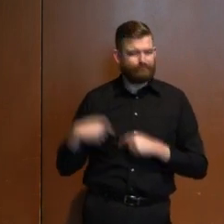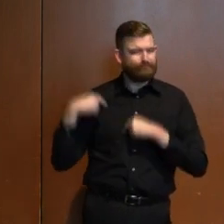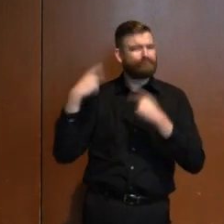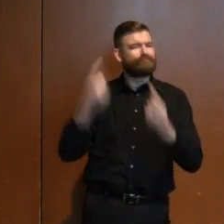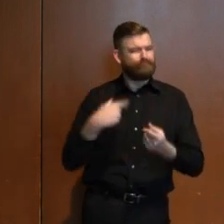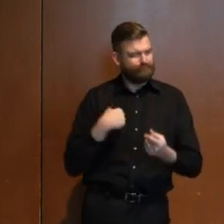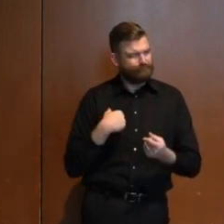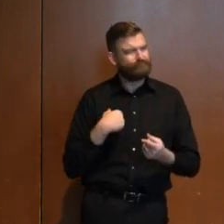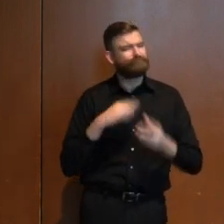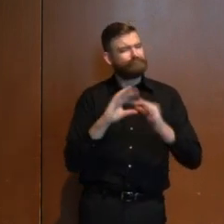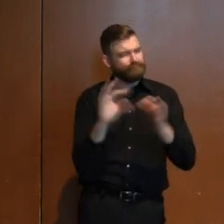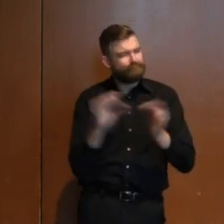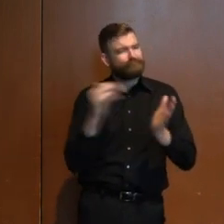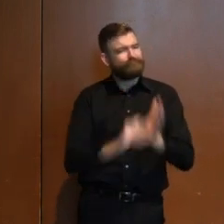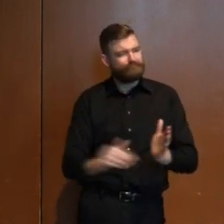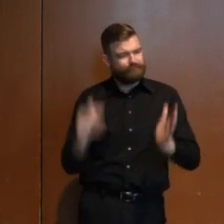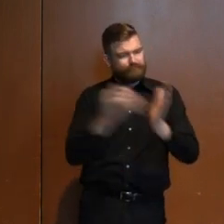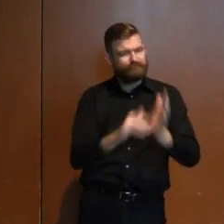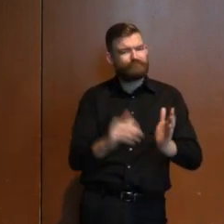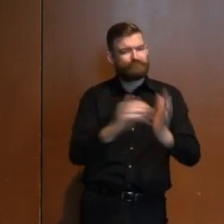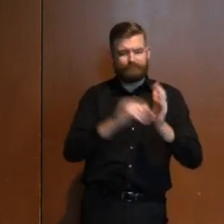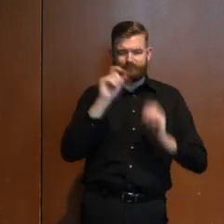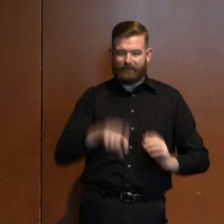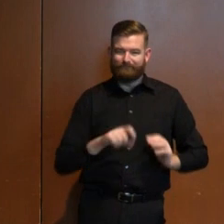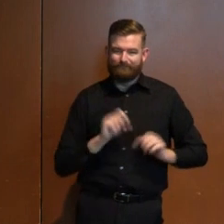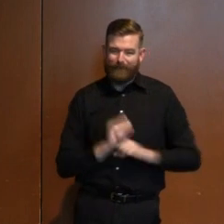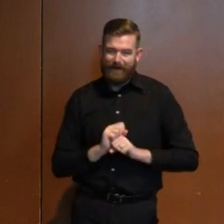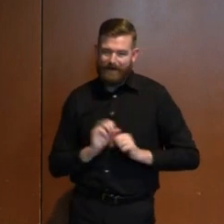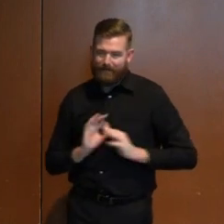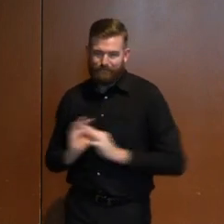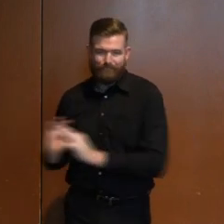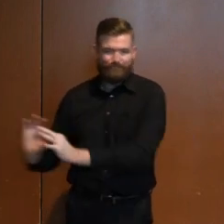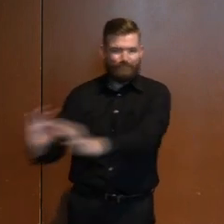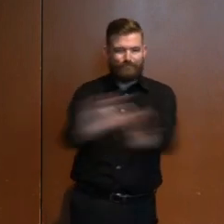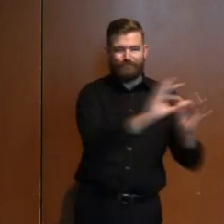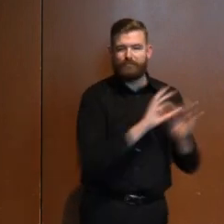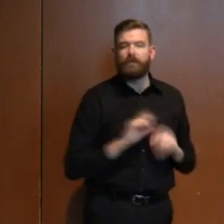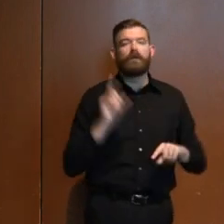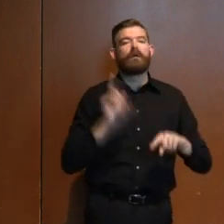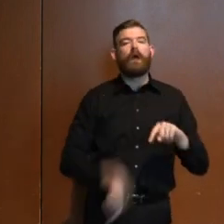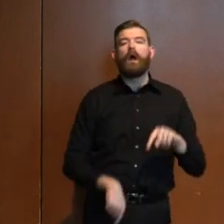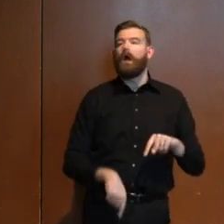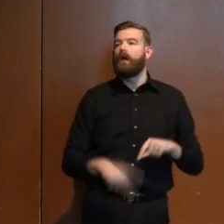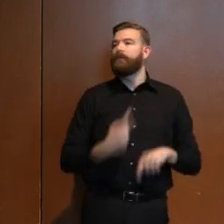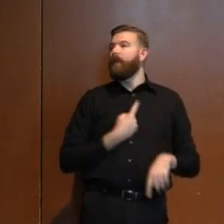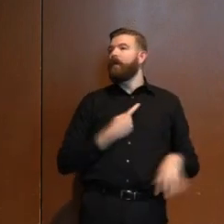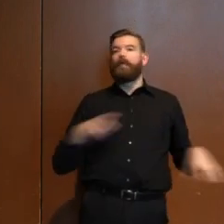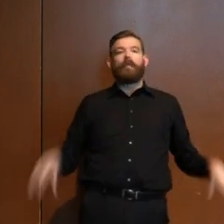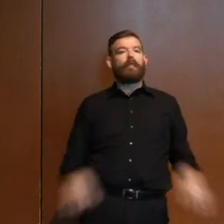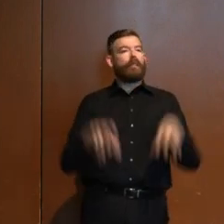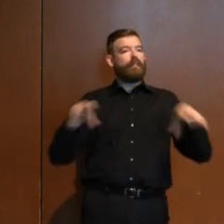HUGE SHOUT OUT FOR THEIR HELP. I ALSO MENTIONED THROUGHOUT THE COURSE OF THE LAST SEVERAL WEEKS IT TAKES A VILLAGE AND THE PRIVATE SECTOR HAS REALLY